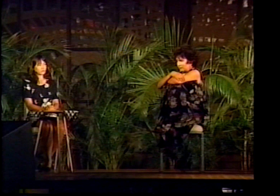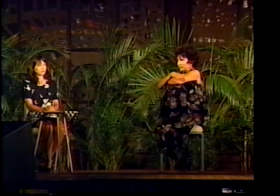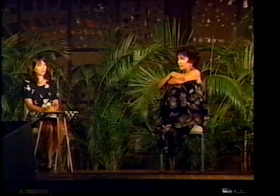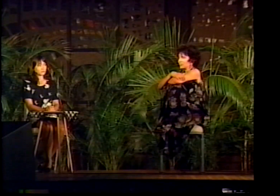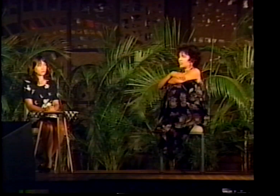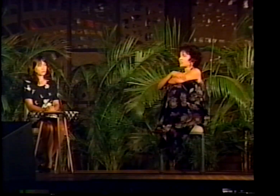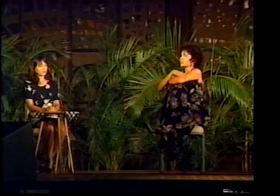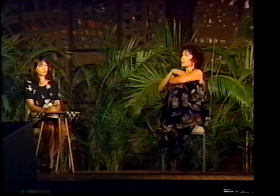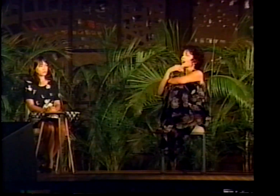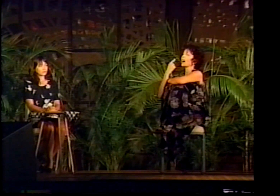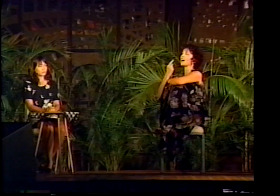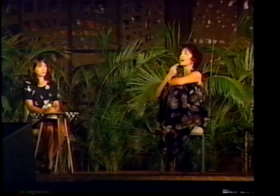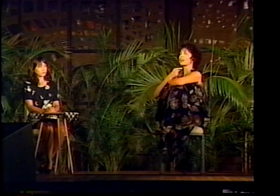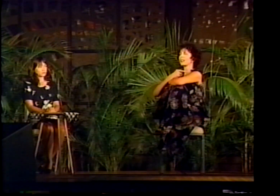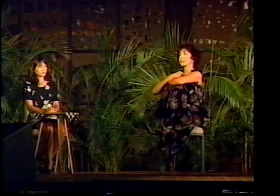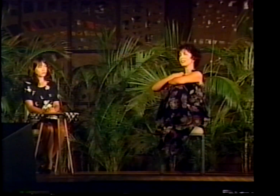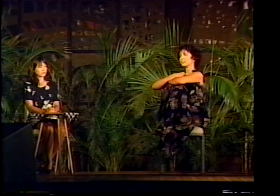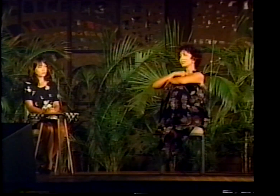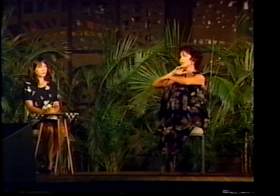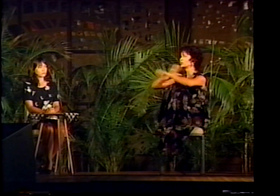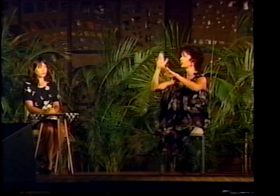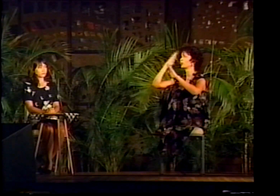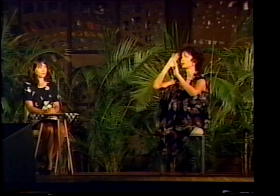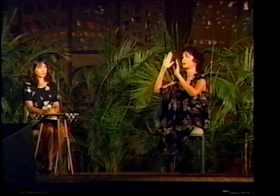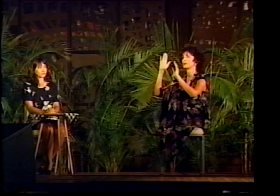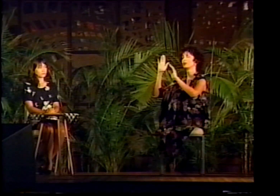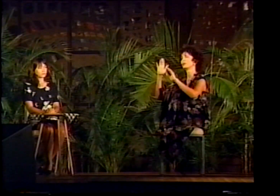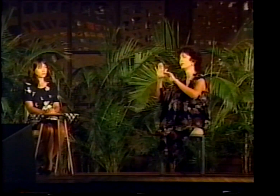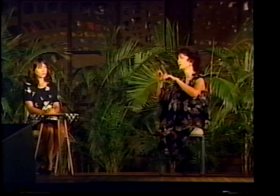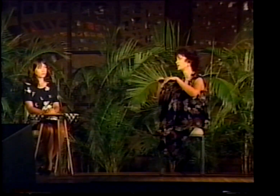In these past few days when I see myself. I seem like someone else. I don't know how to take this. I don't see why he moves me.